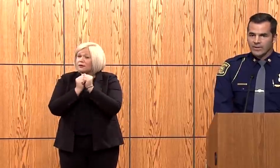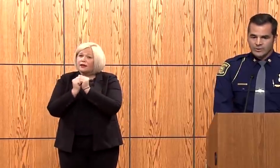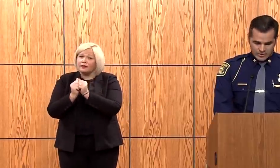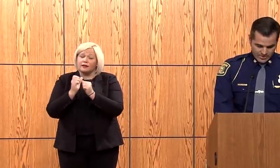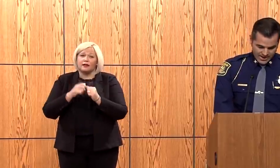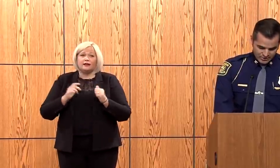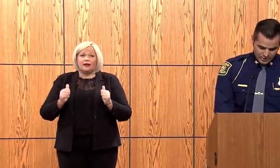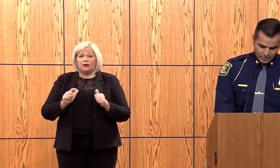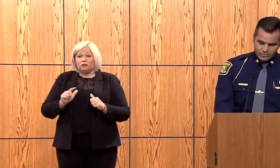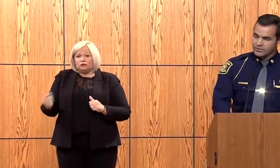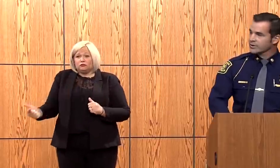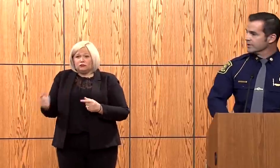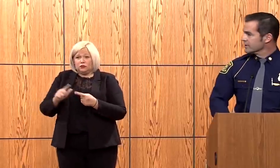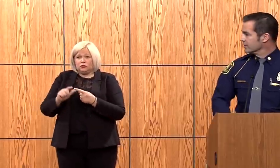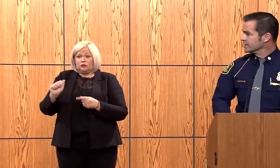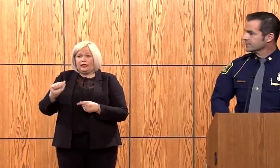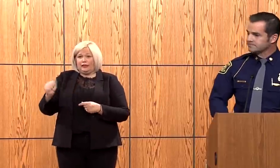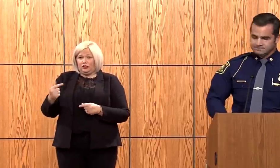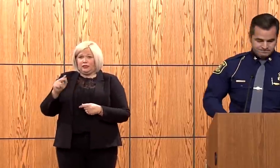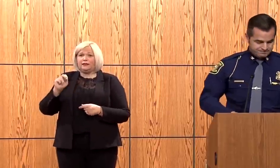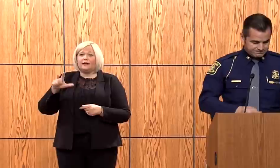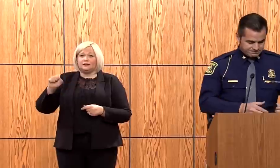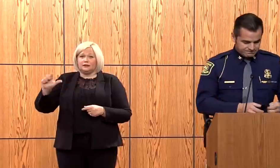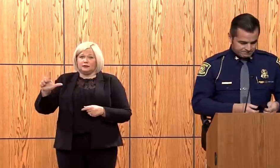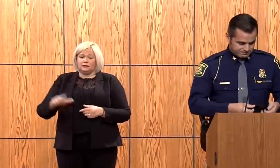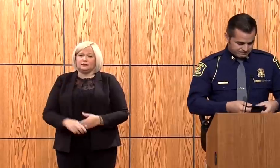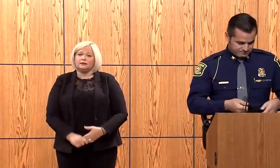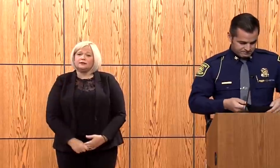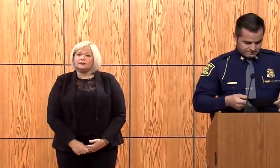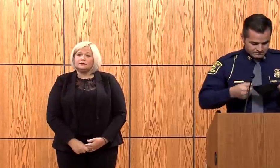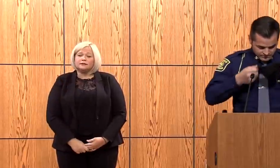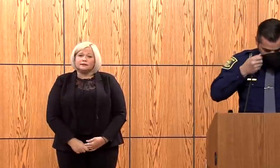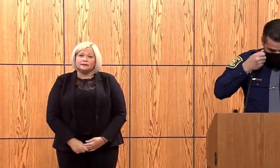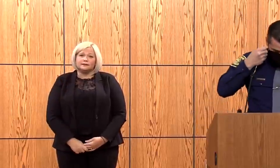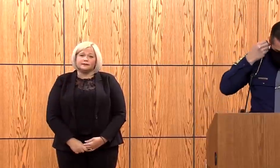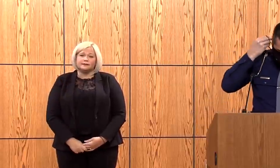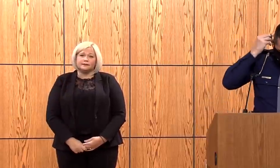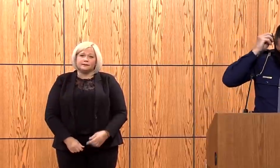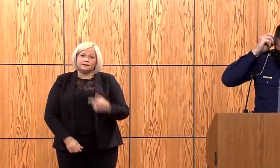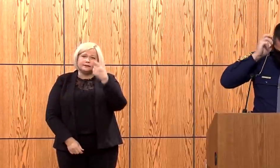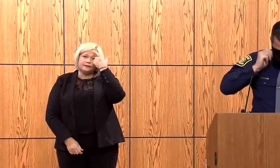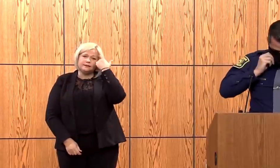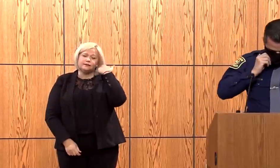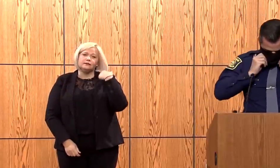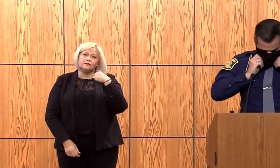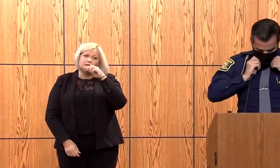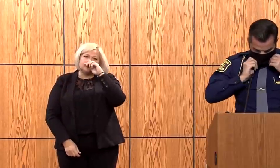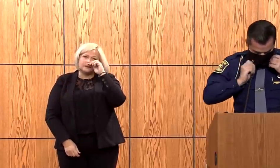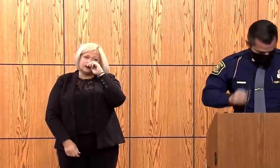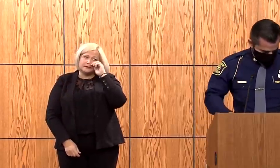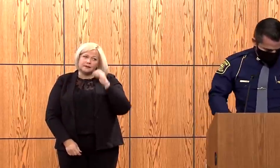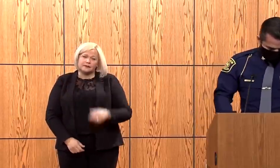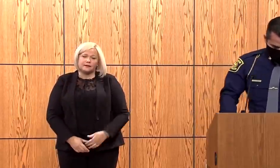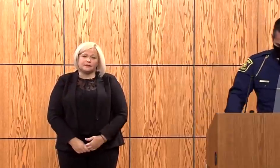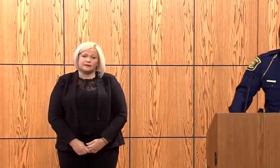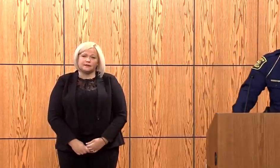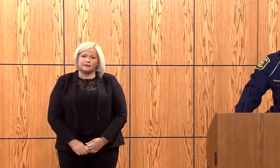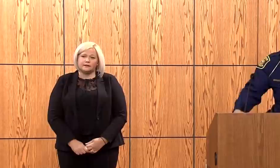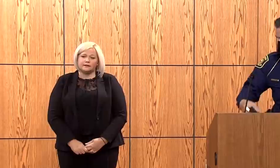VIOLENCE OR HARM TO ANYONE IN THE STATE OF MICHIGAN. THE STATE OF MICHIGAN. THANK YOU AGAIN FOR THE THANK YOU AGAIN FOR THE COOPERATION AND I WILL NOW TURN COOPERATION AND I WILL NOW TURN IT BACK TO ATTORNEY GENERAL IT BACK TO ATTORNEY GENERAL NESSEL.